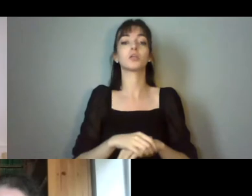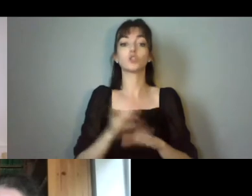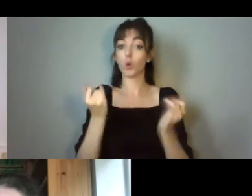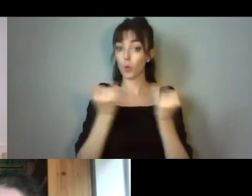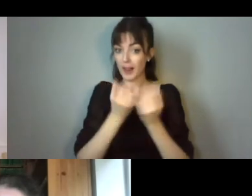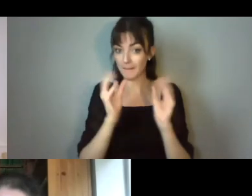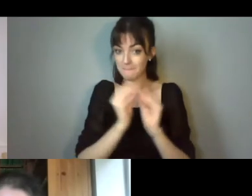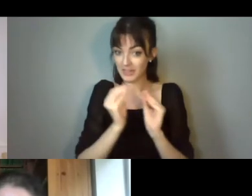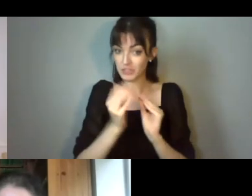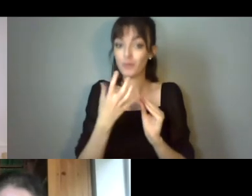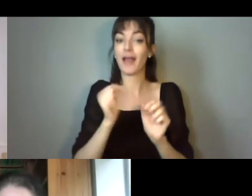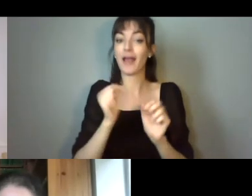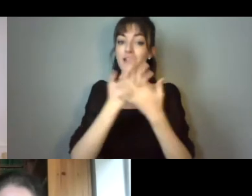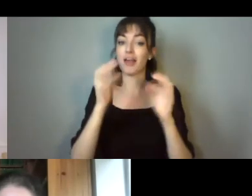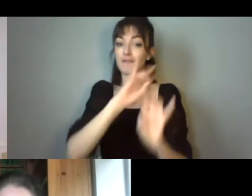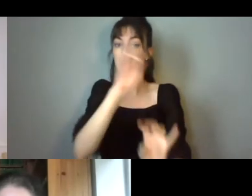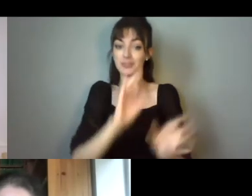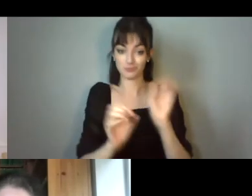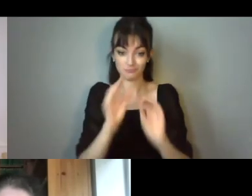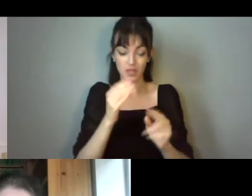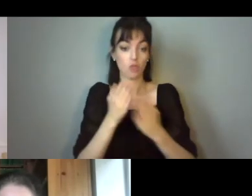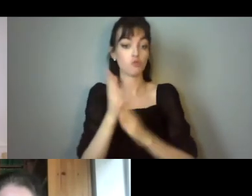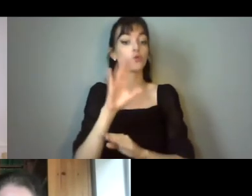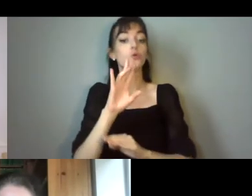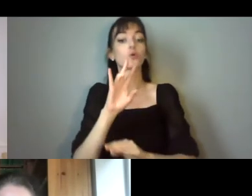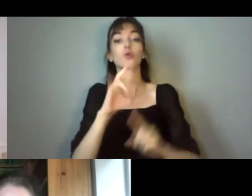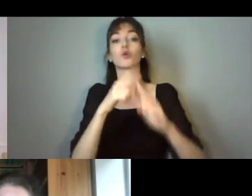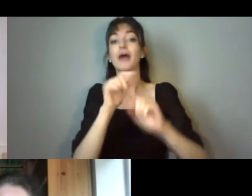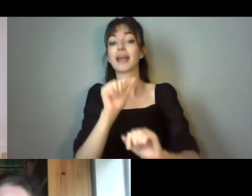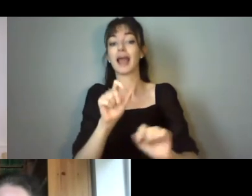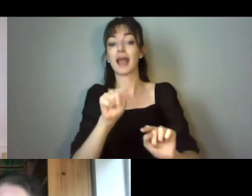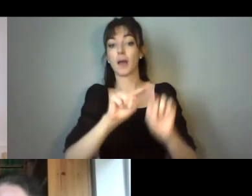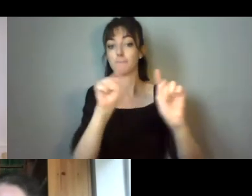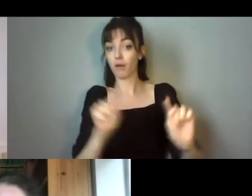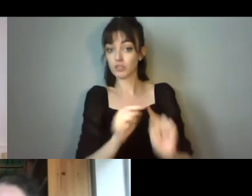questions coming in through the Q&A function and if people still have questions, they can send them